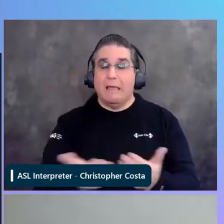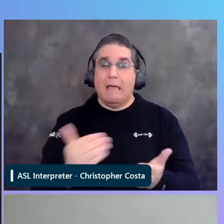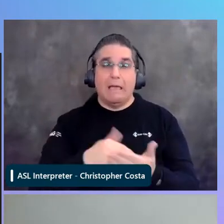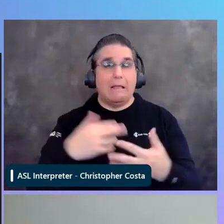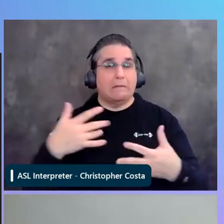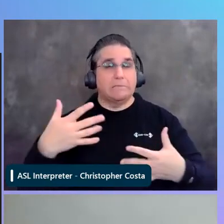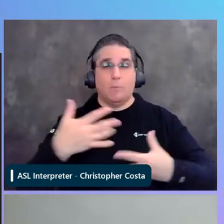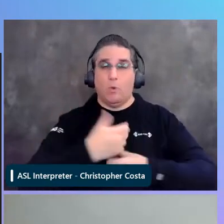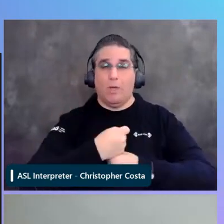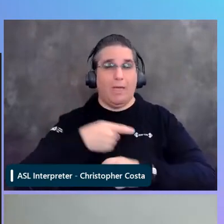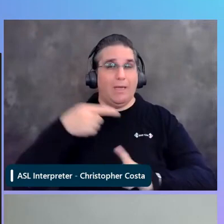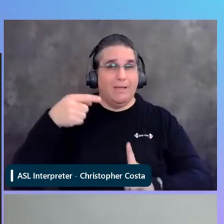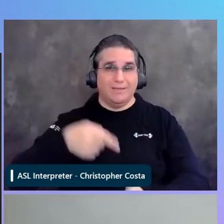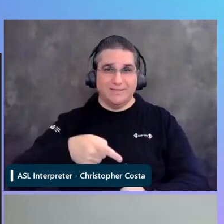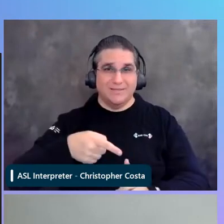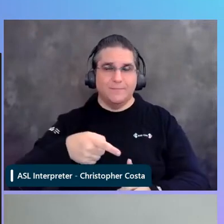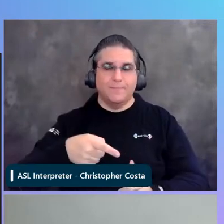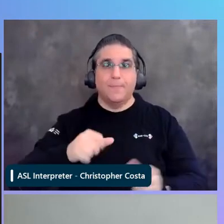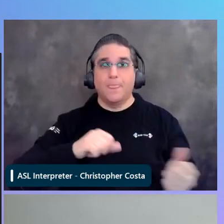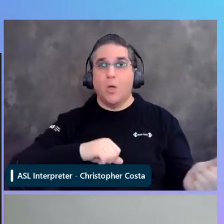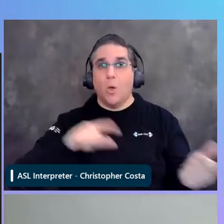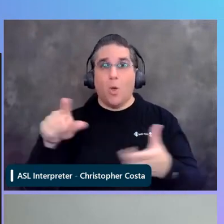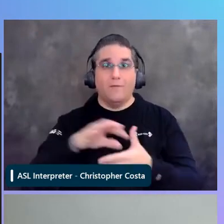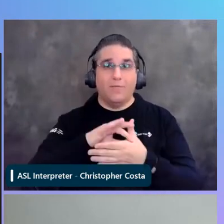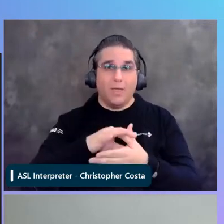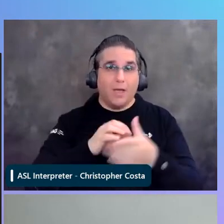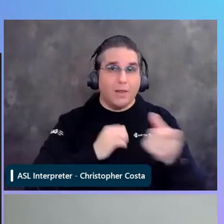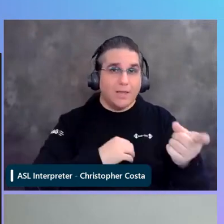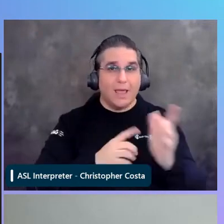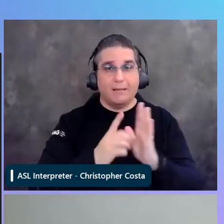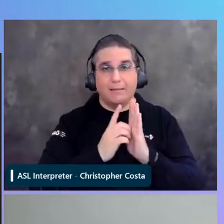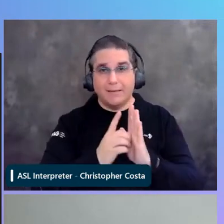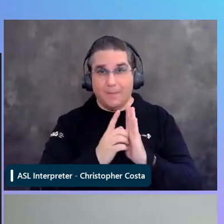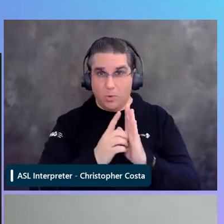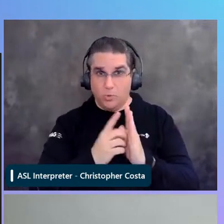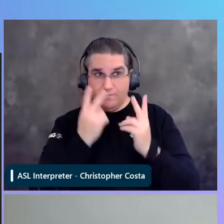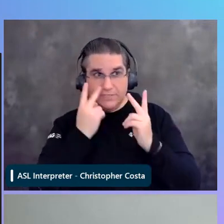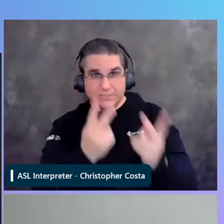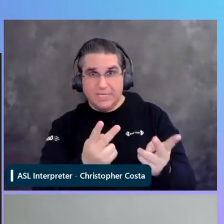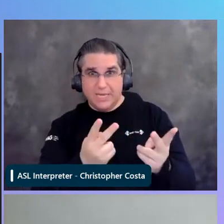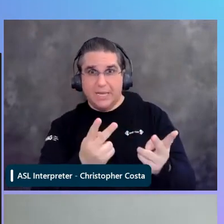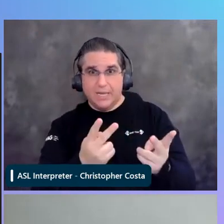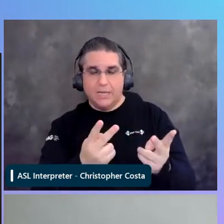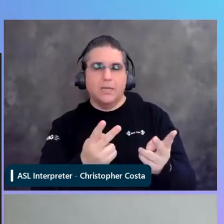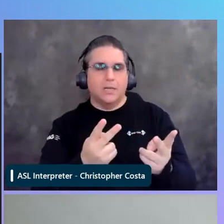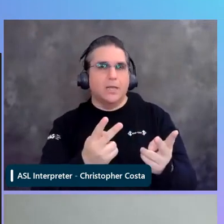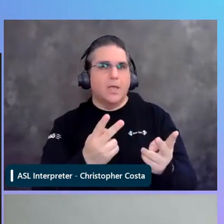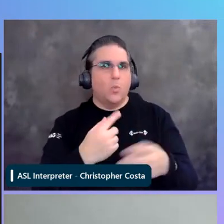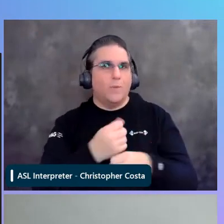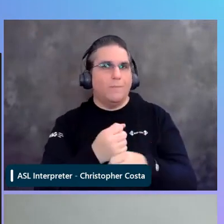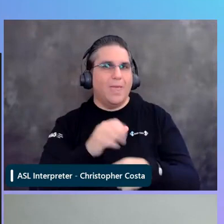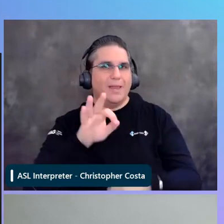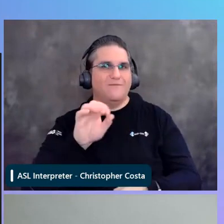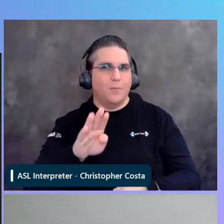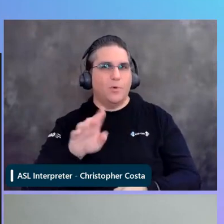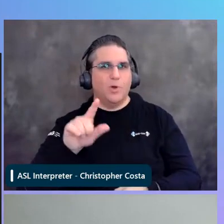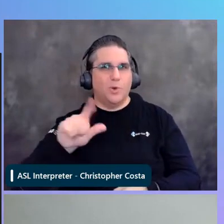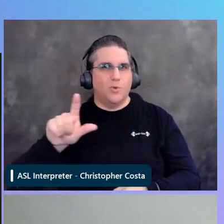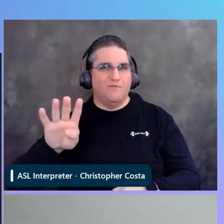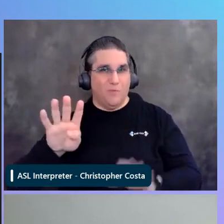presentation, all content and demos that you've seen today are relevant as of February 2024.